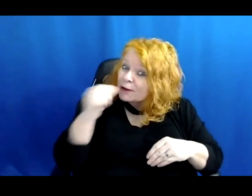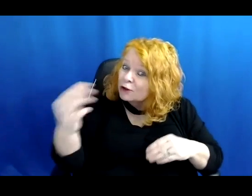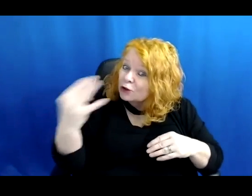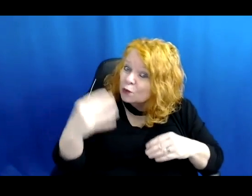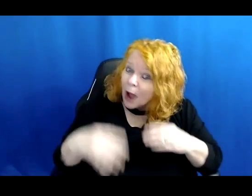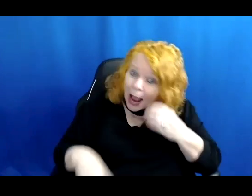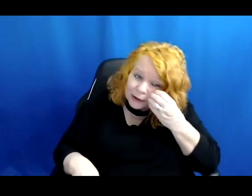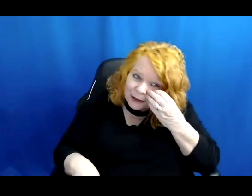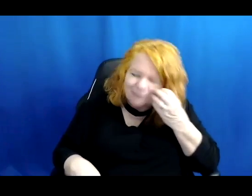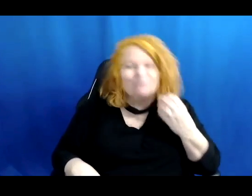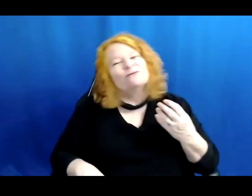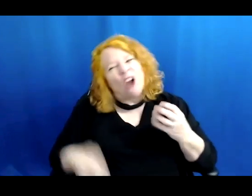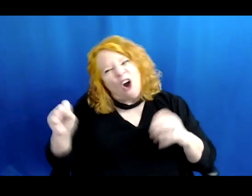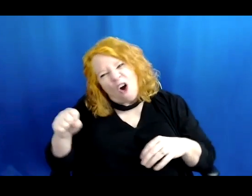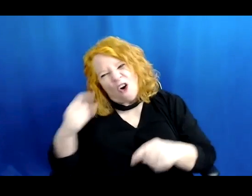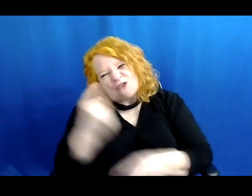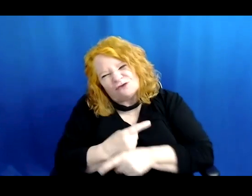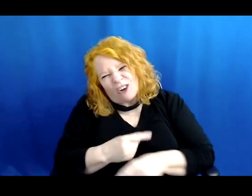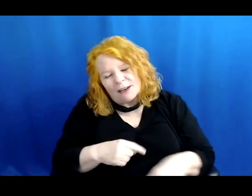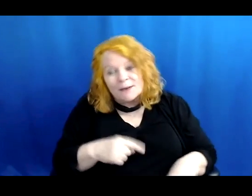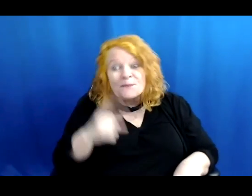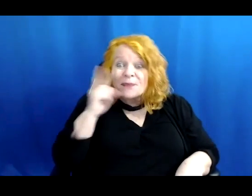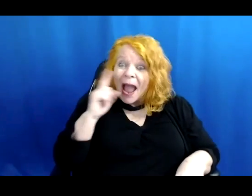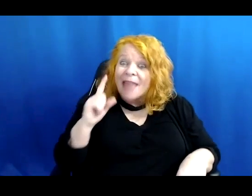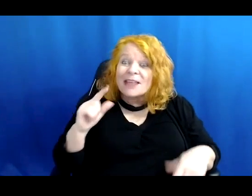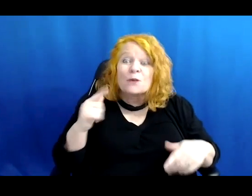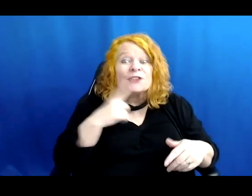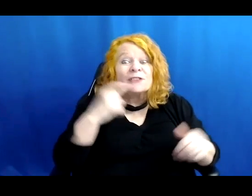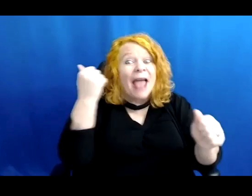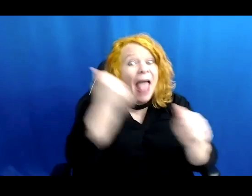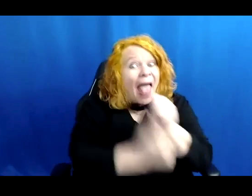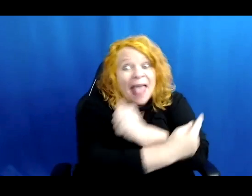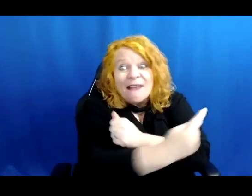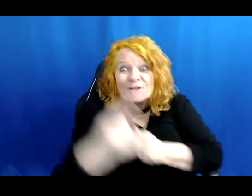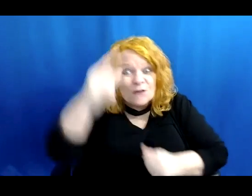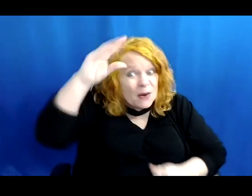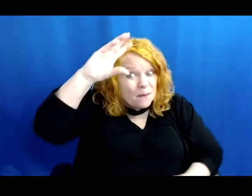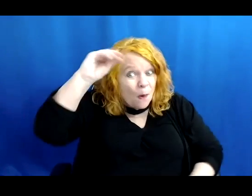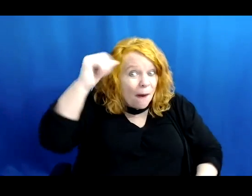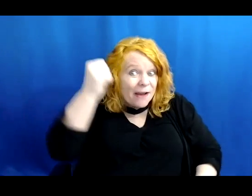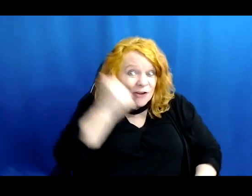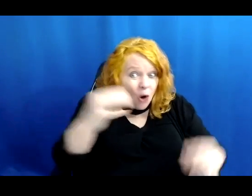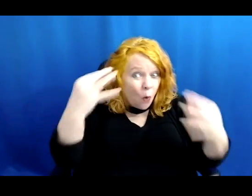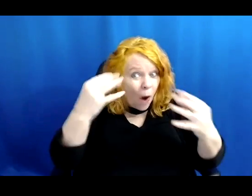“I think that we should say that every boy and girl that watches our show is a superstar.”